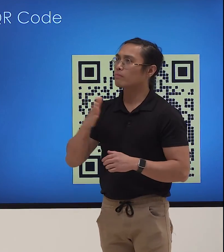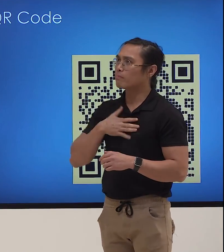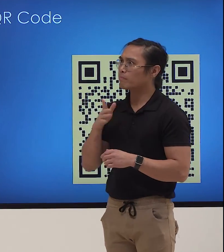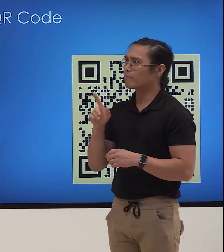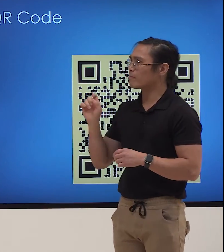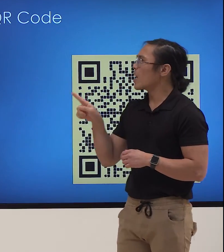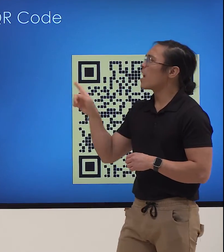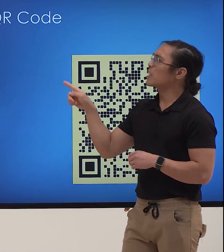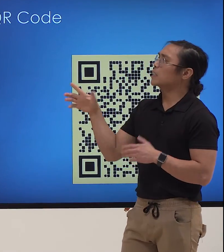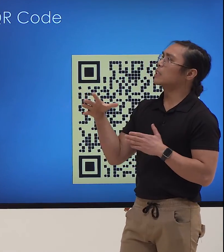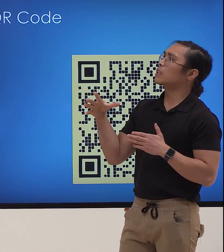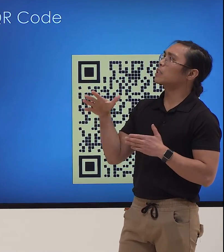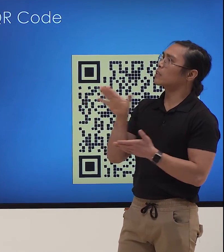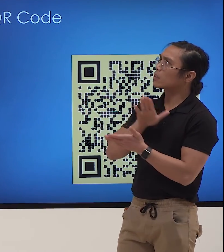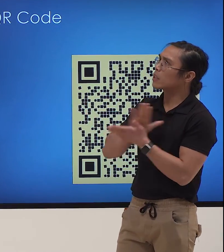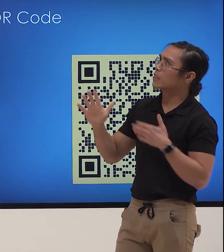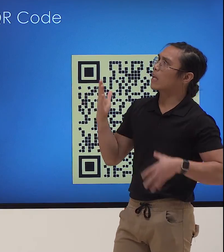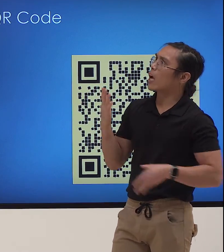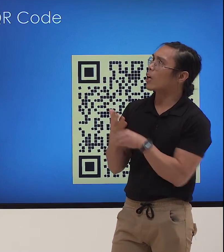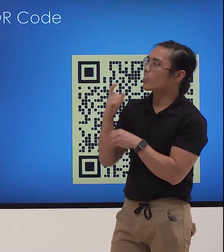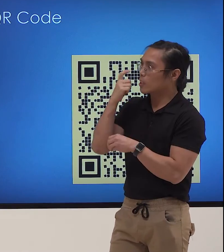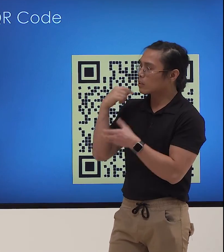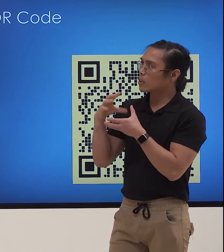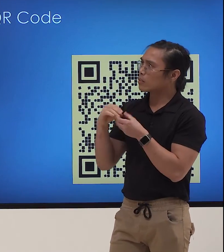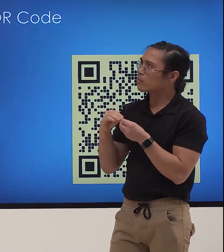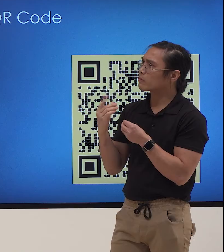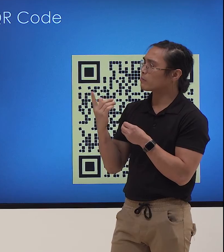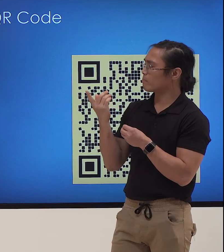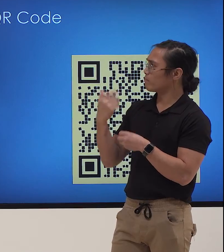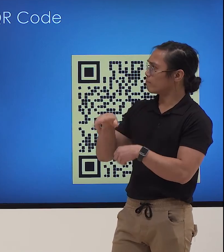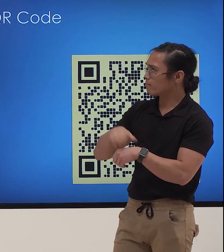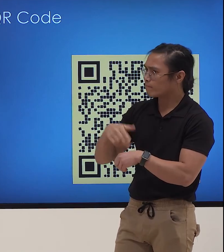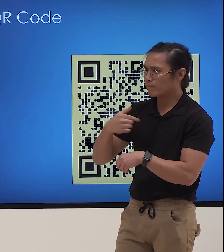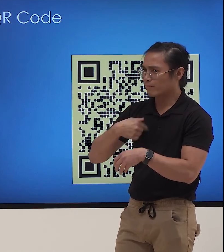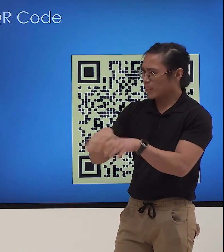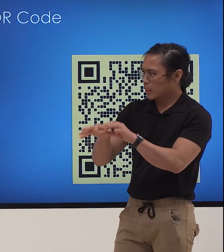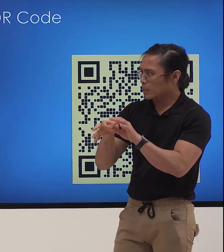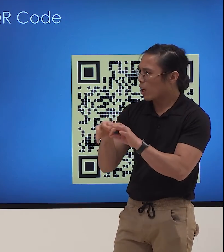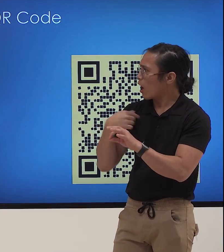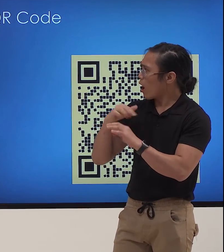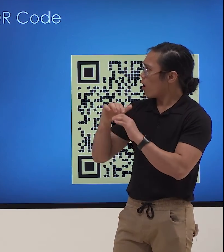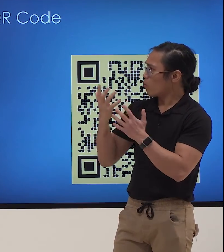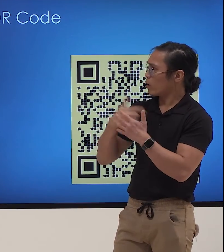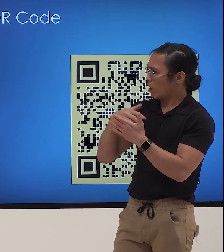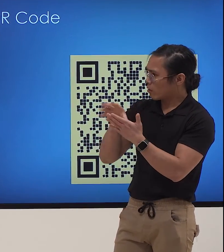You just had a comment, you know, and it resonated with me. You know, with interpreting, you must